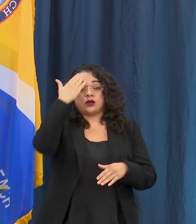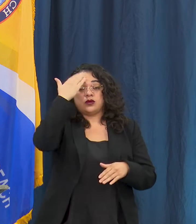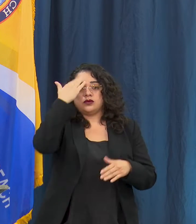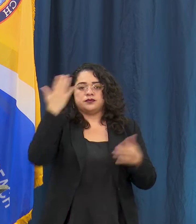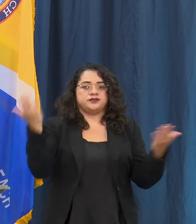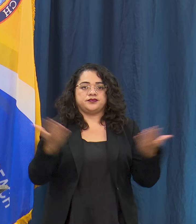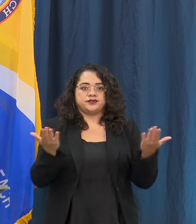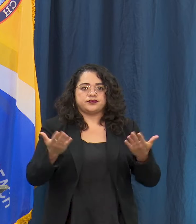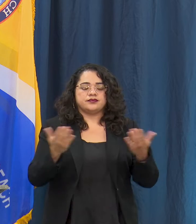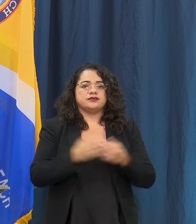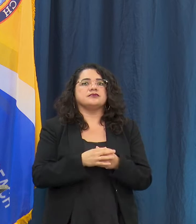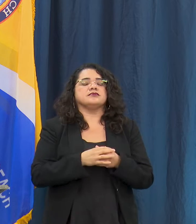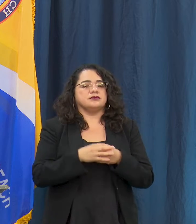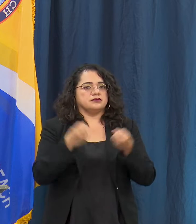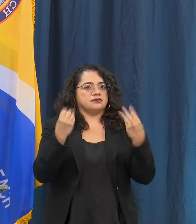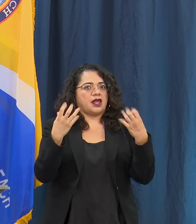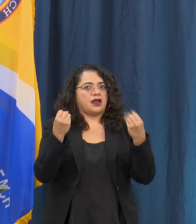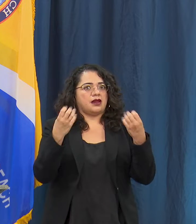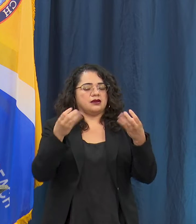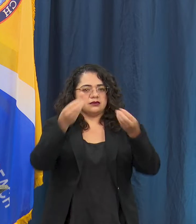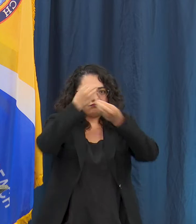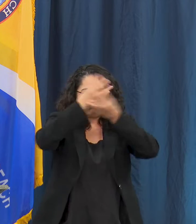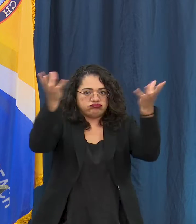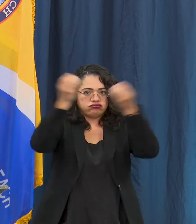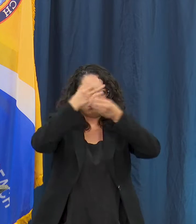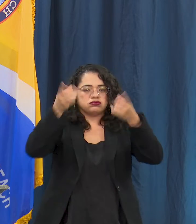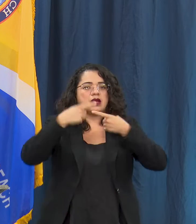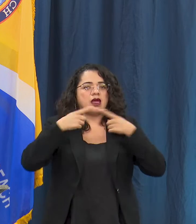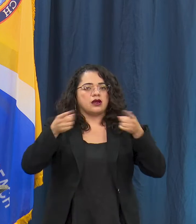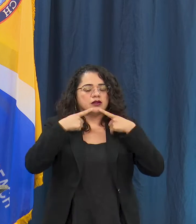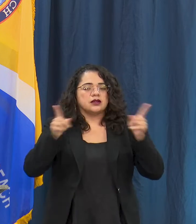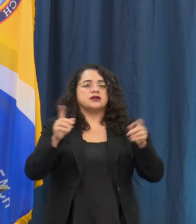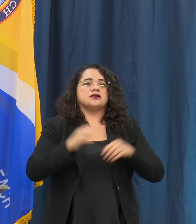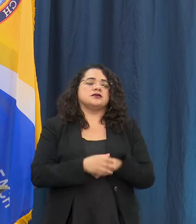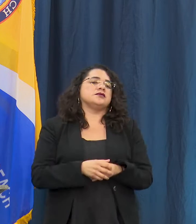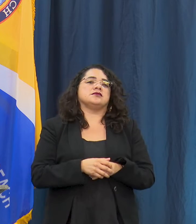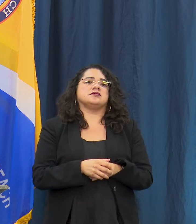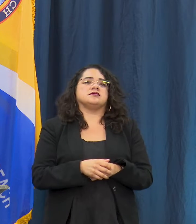lot of announcements. I'm gonna touch first of course on the civil unrest